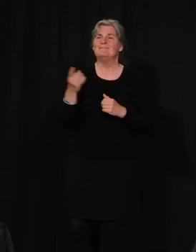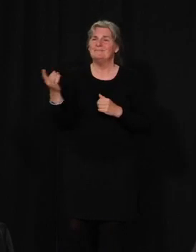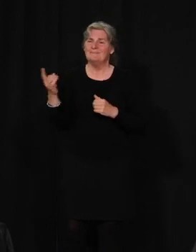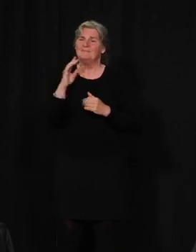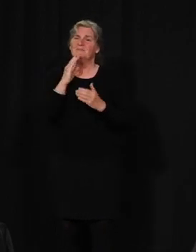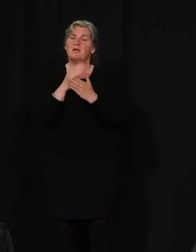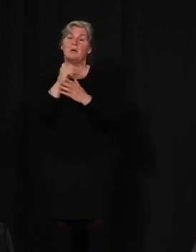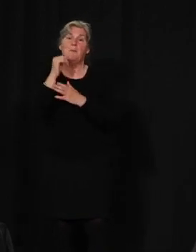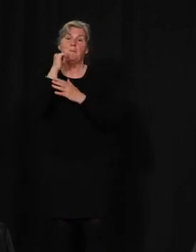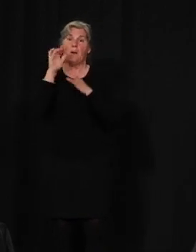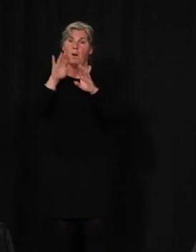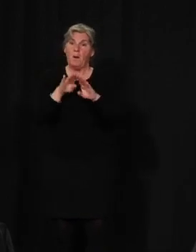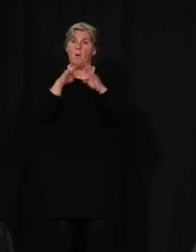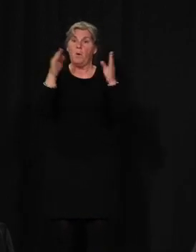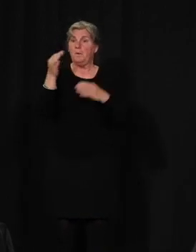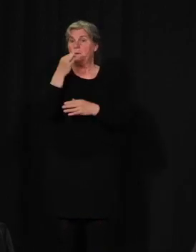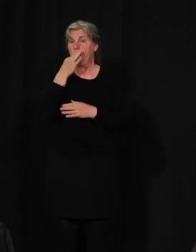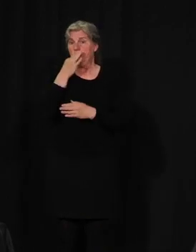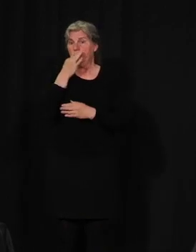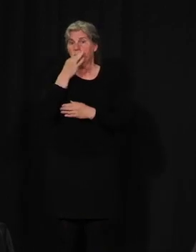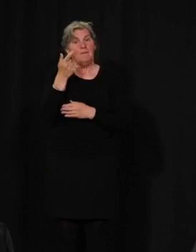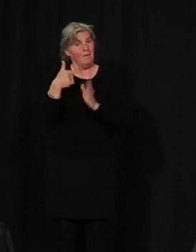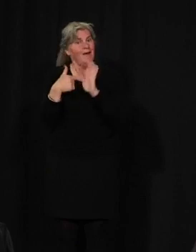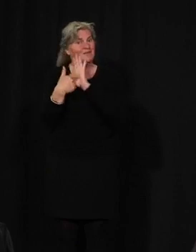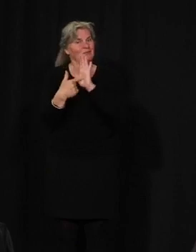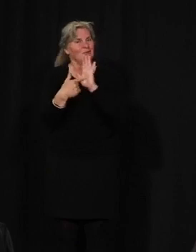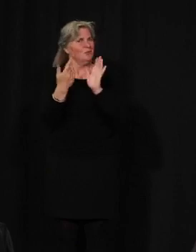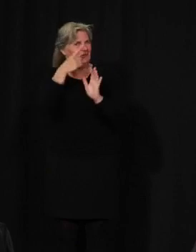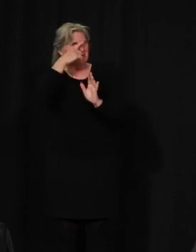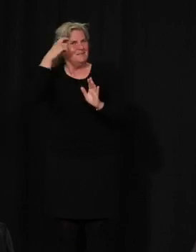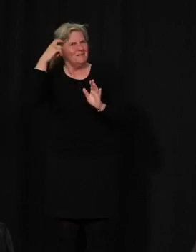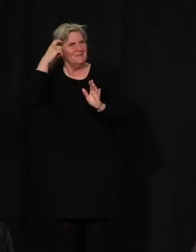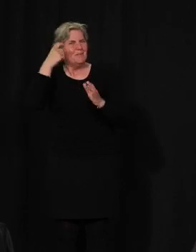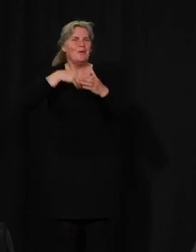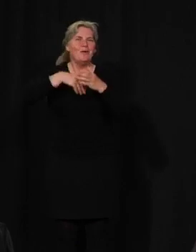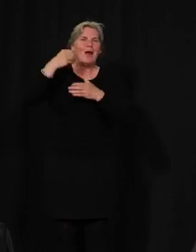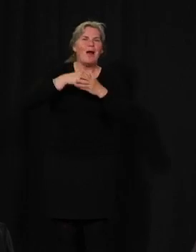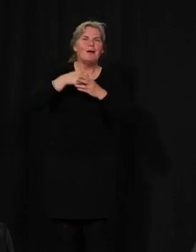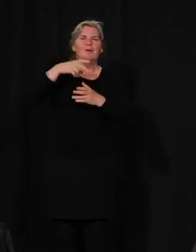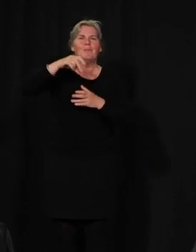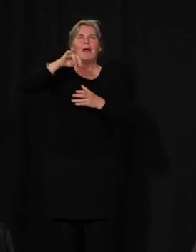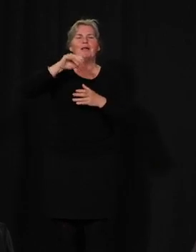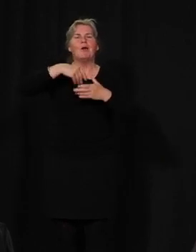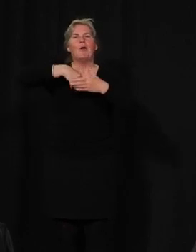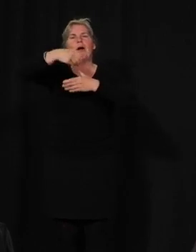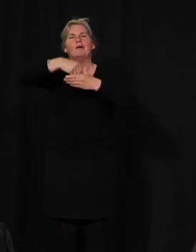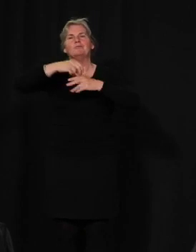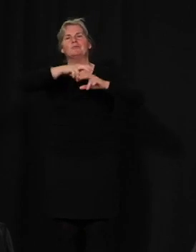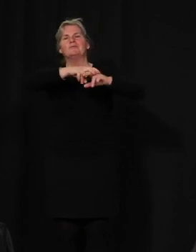future, and other sign-up summer being those outdoor patios and I know many people are looking